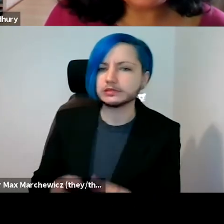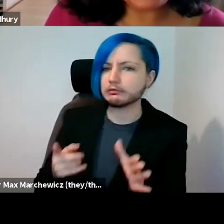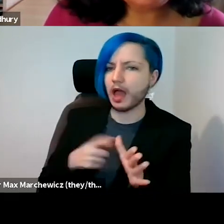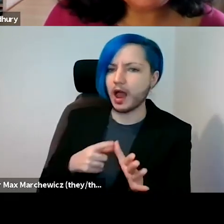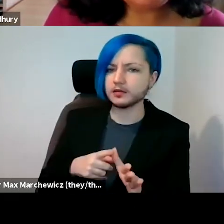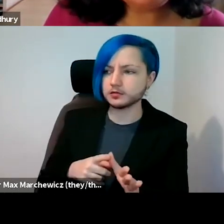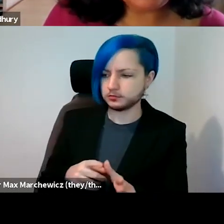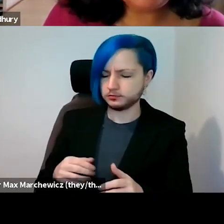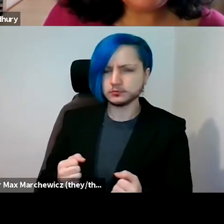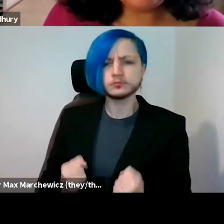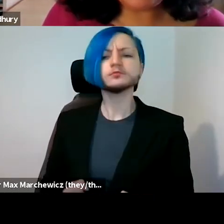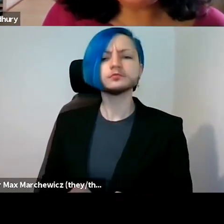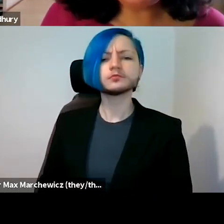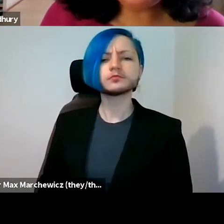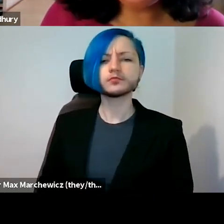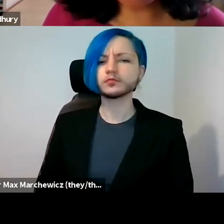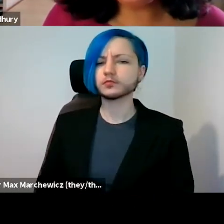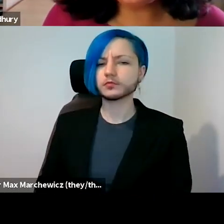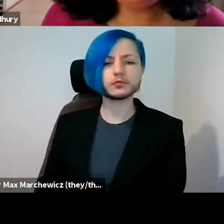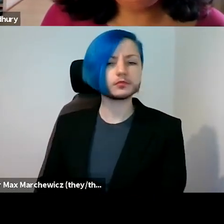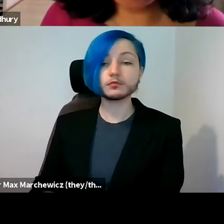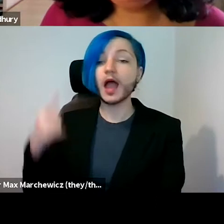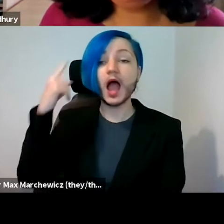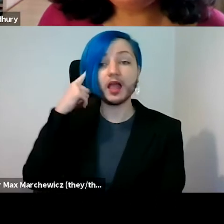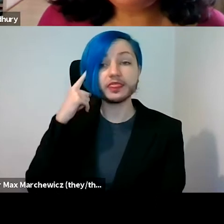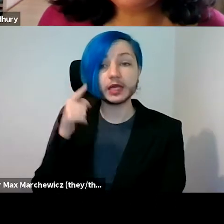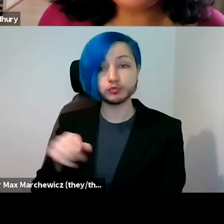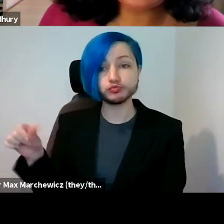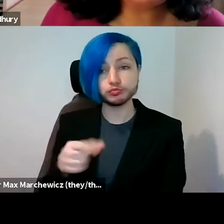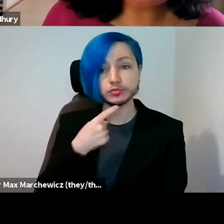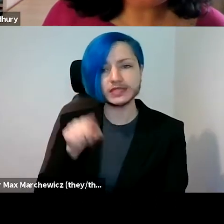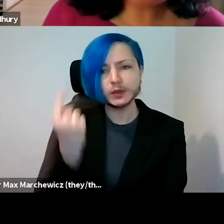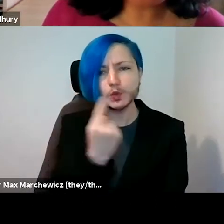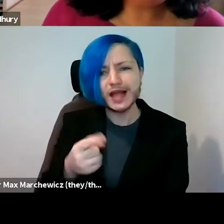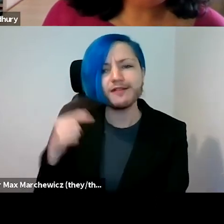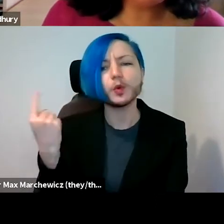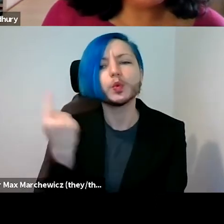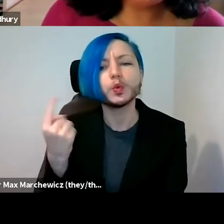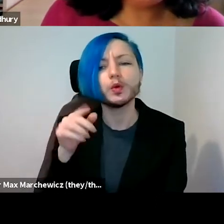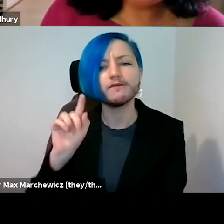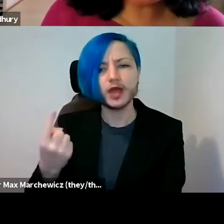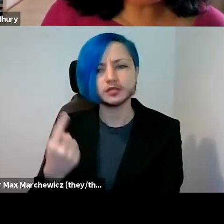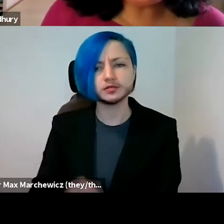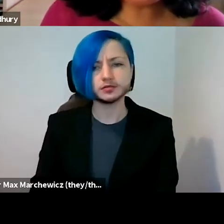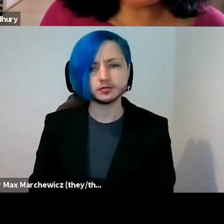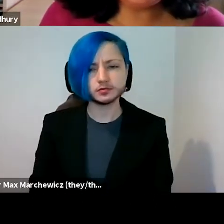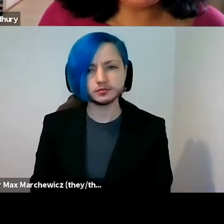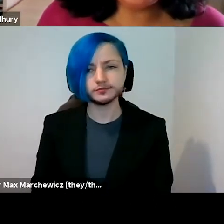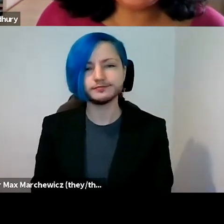and said very gravely, 'I think you ought to tell me who you are first.'" These are very interesting lines.